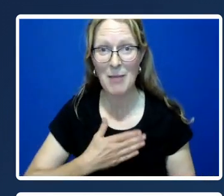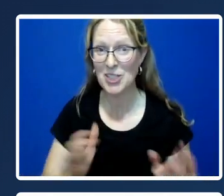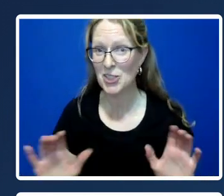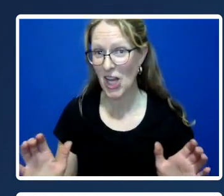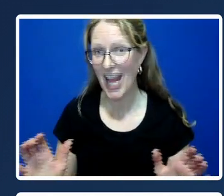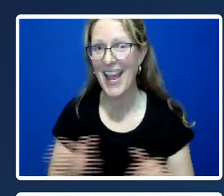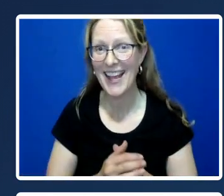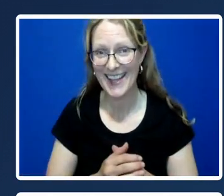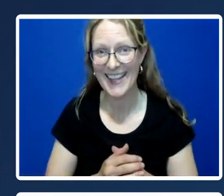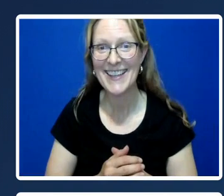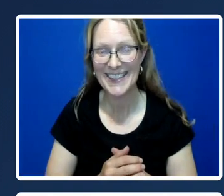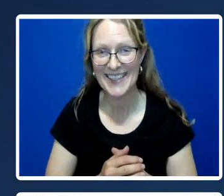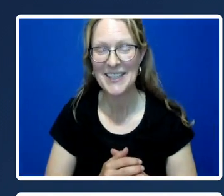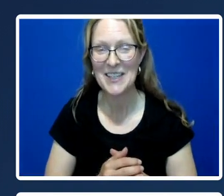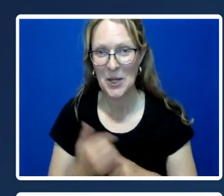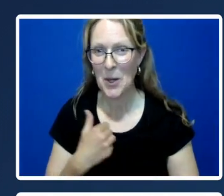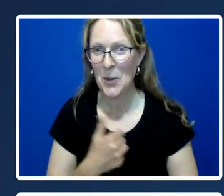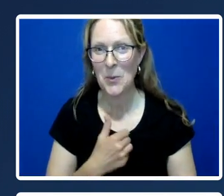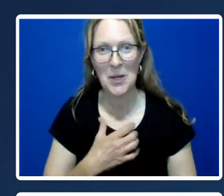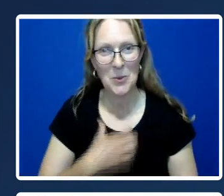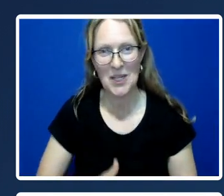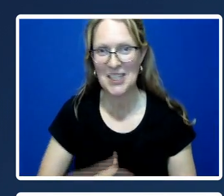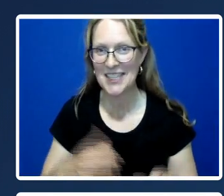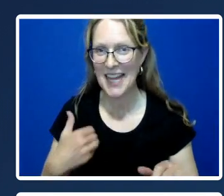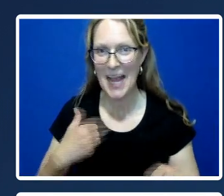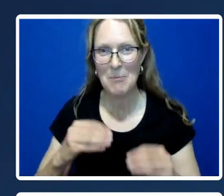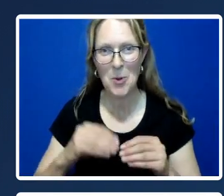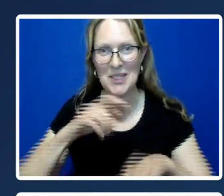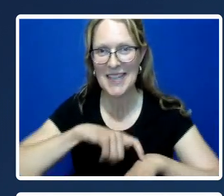chat more right now, but I know we're on a tight schedule with this summit.